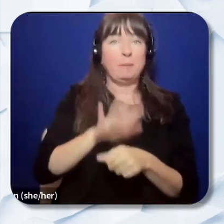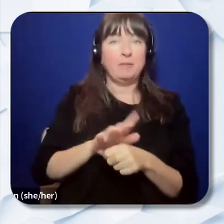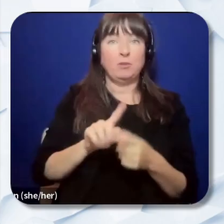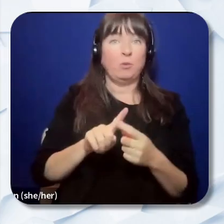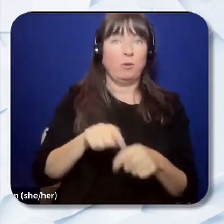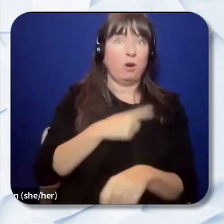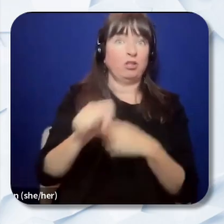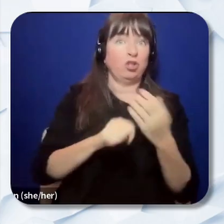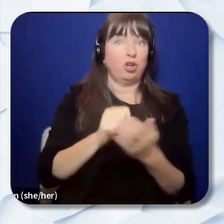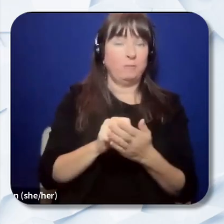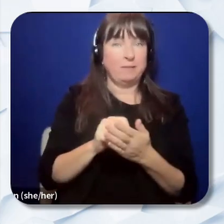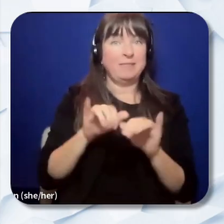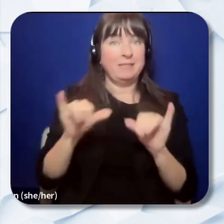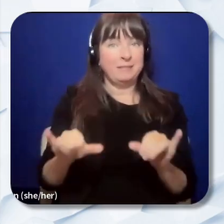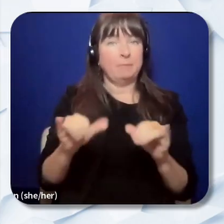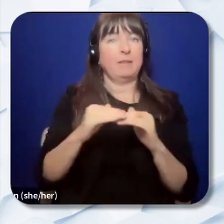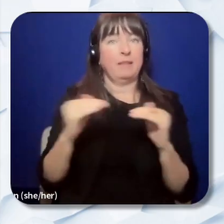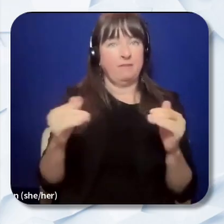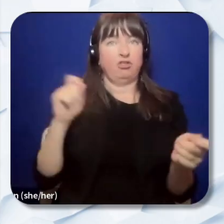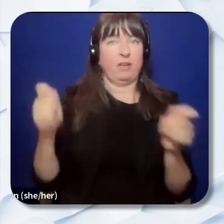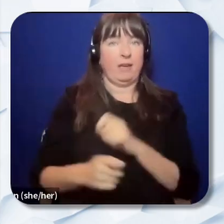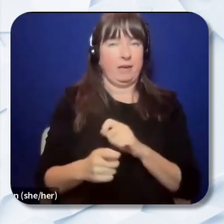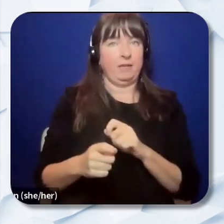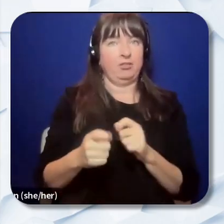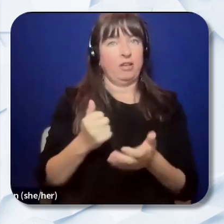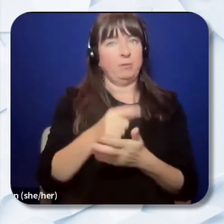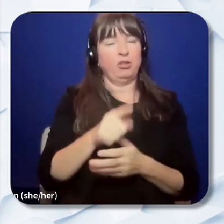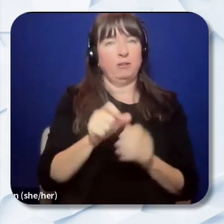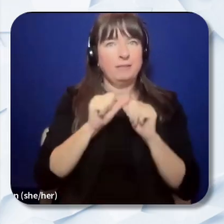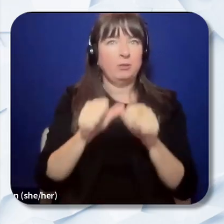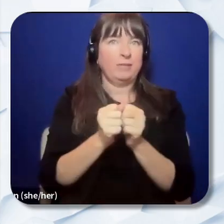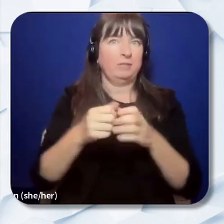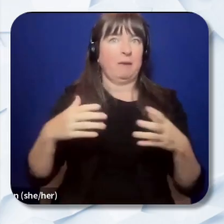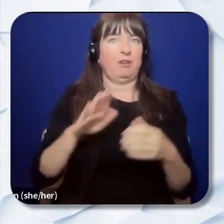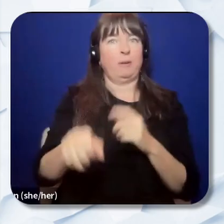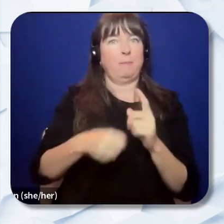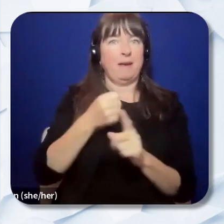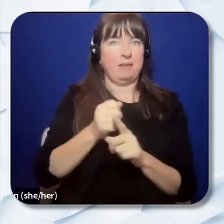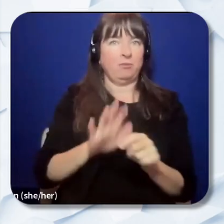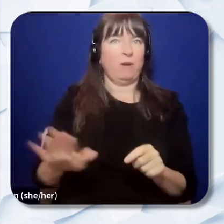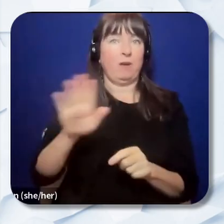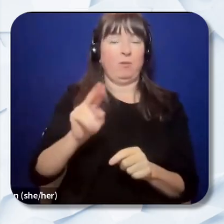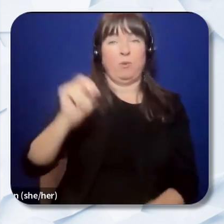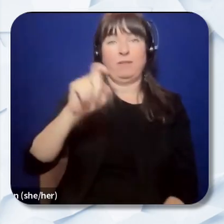systems level change drives her to continually expand her impact around North Texas the state